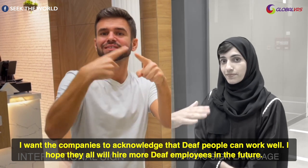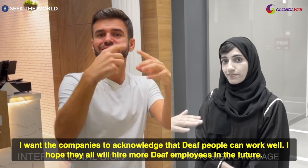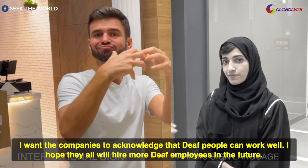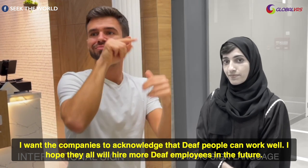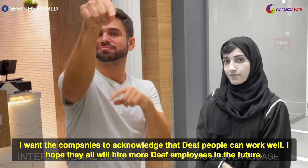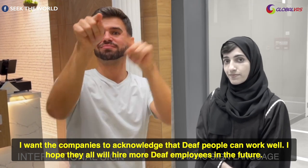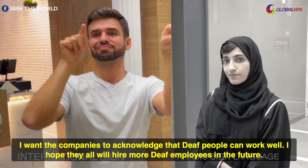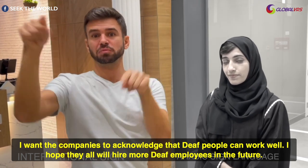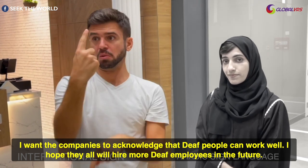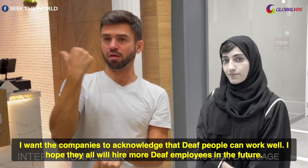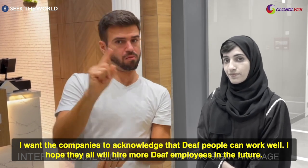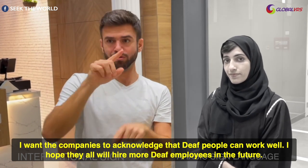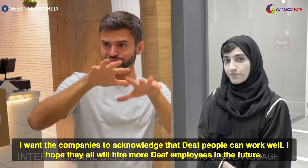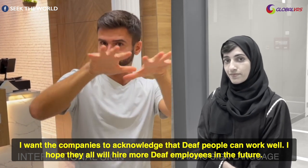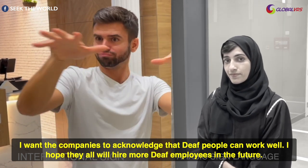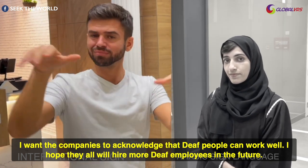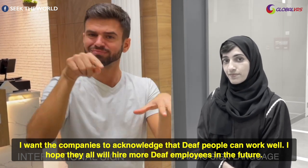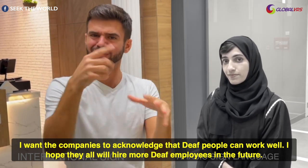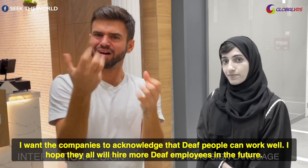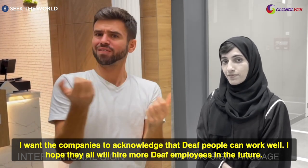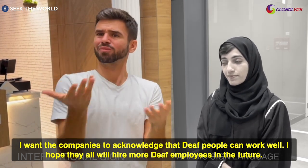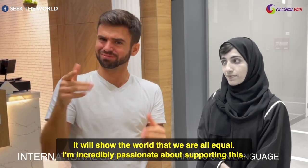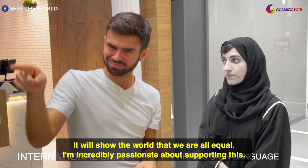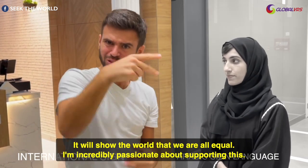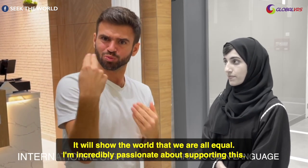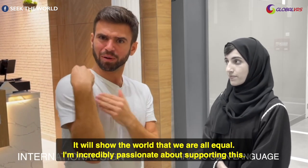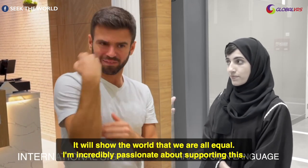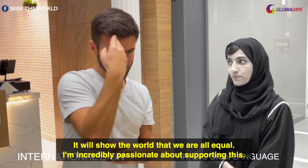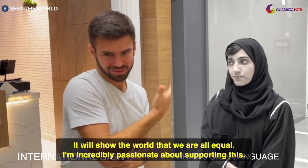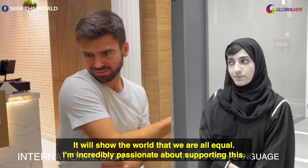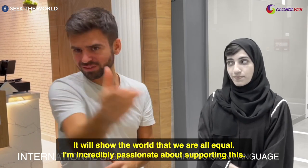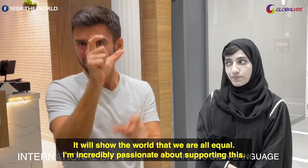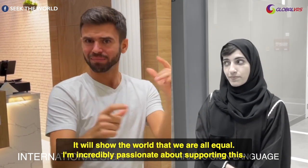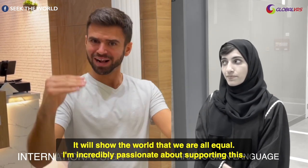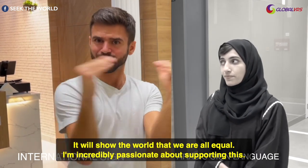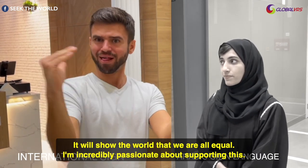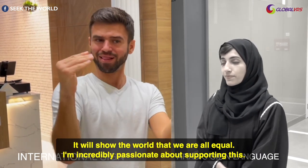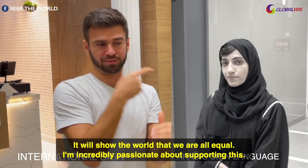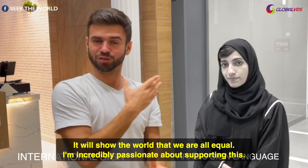There's a lot of support here. The Deaf community comes to apply for jobs, to support us, to teach us-